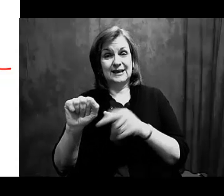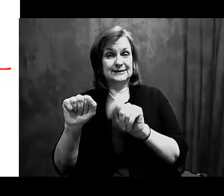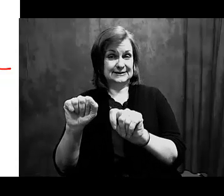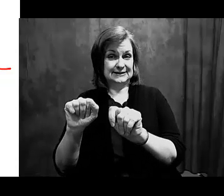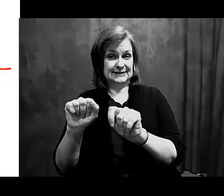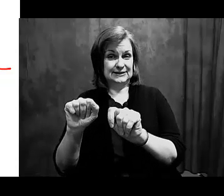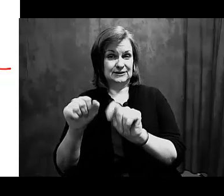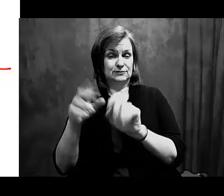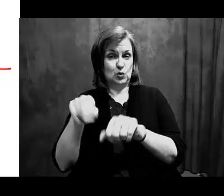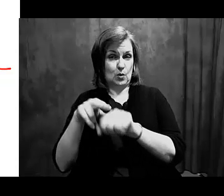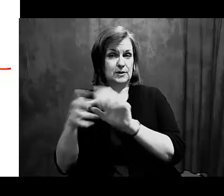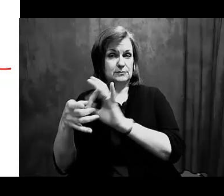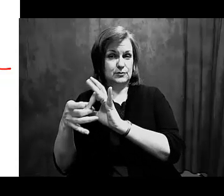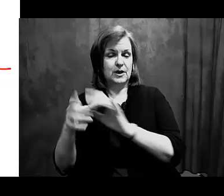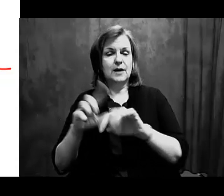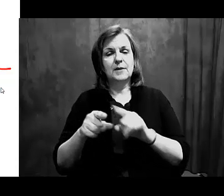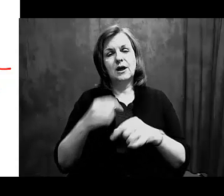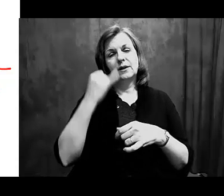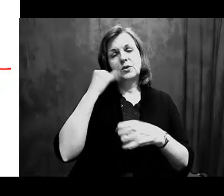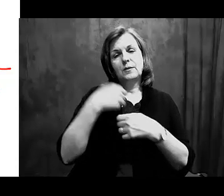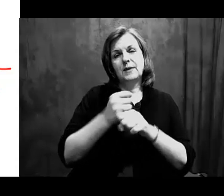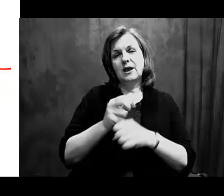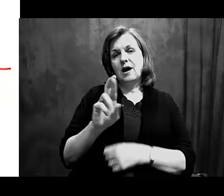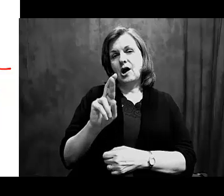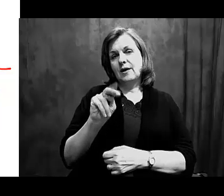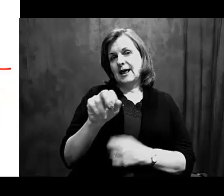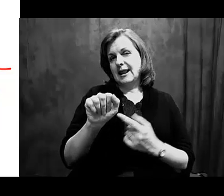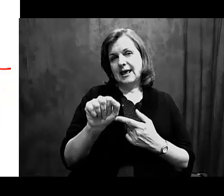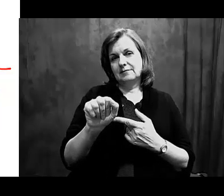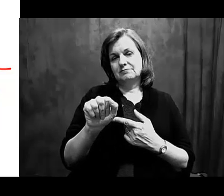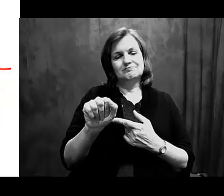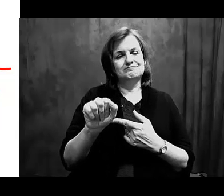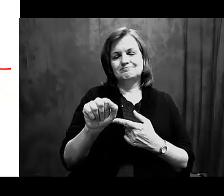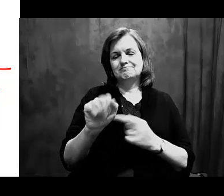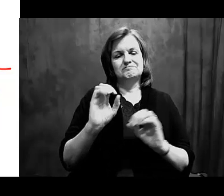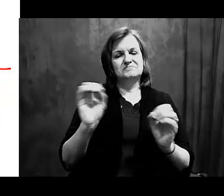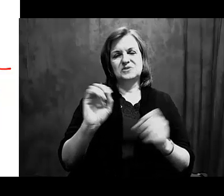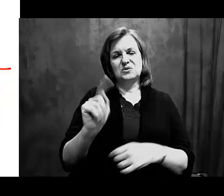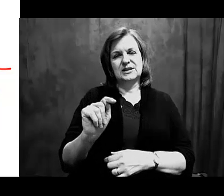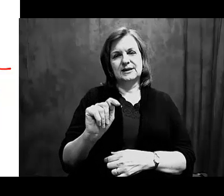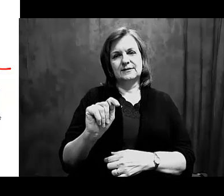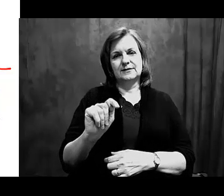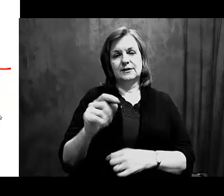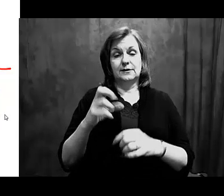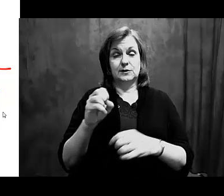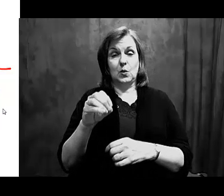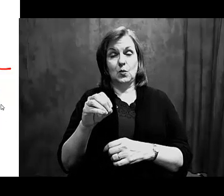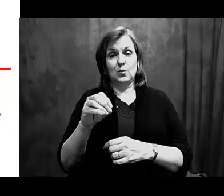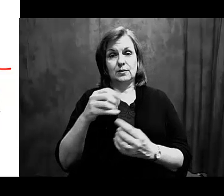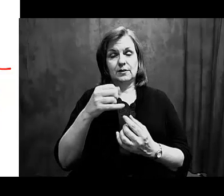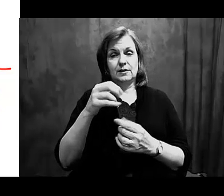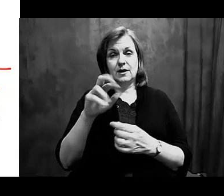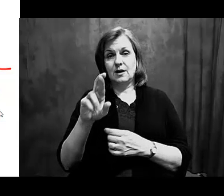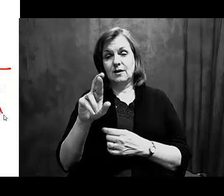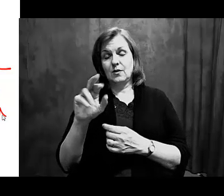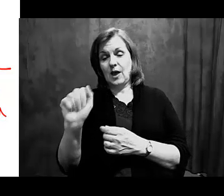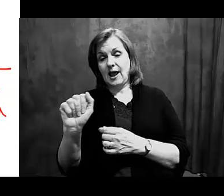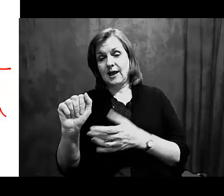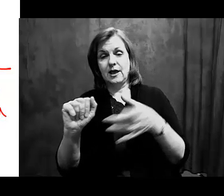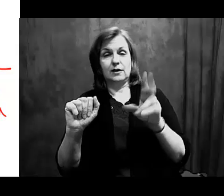A is supposed to pair with T - but if we are making RNA - we have no T's right?? so A pairs with you